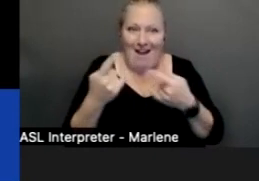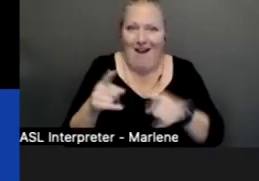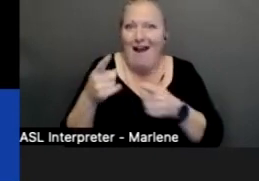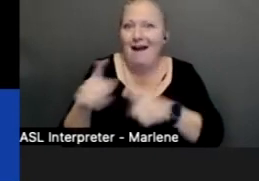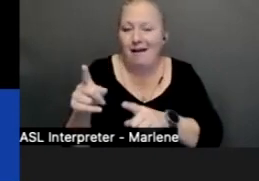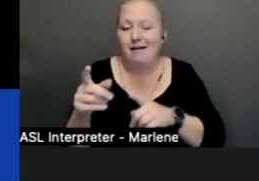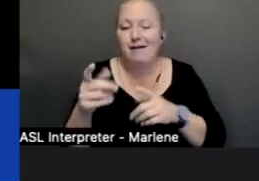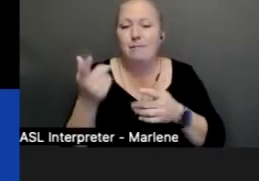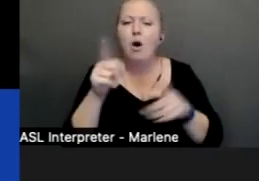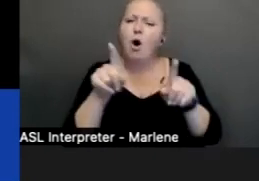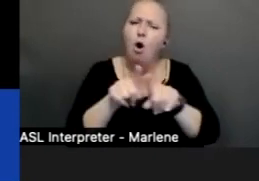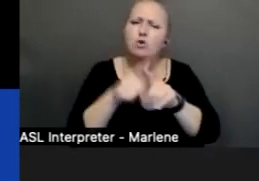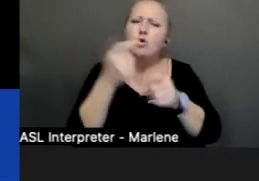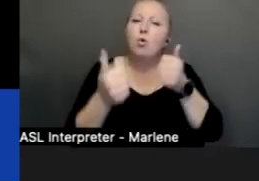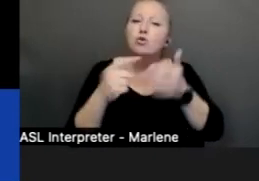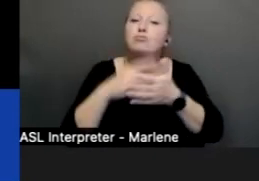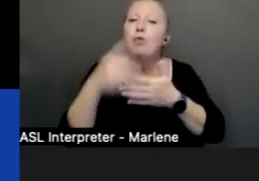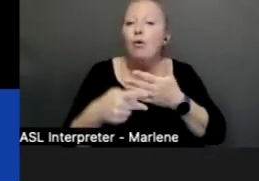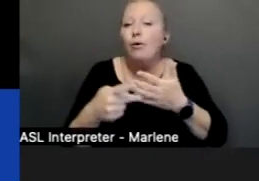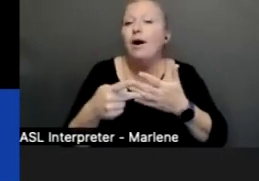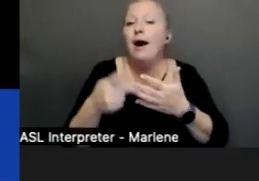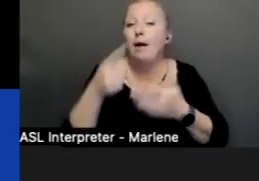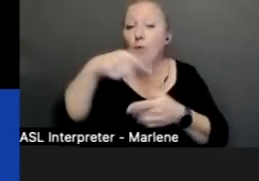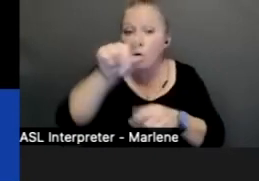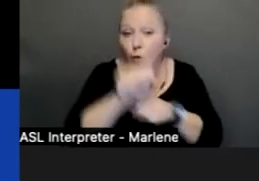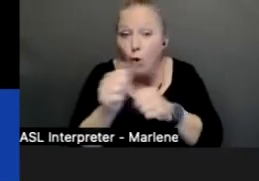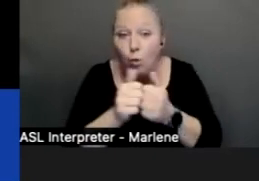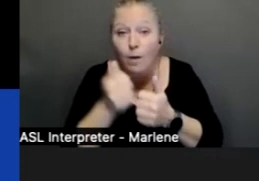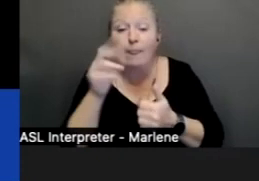you know what also what programs are out there that either you work with or the organizations